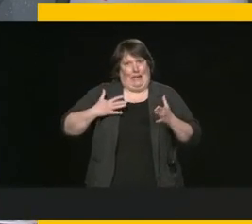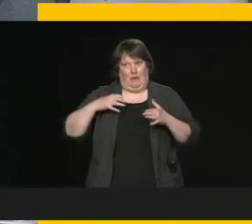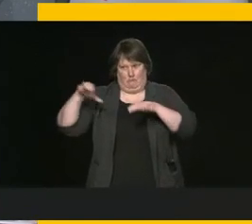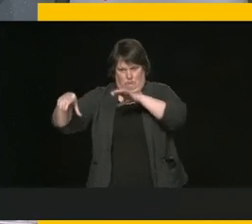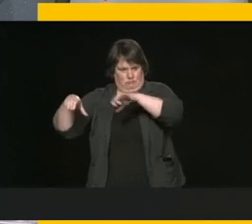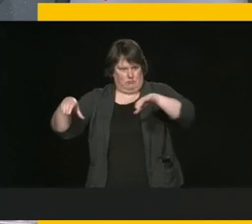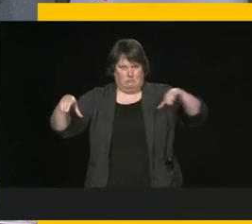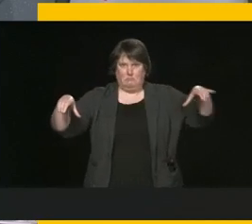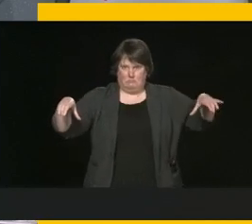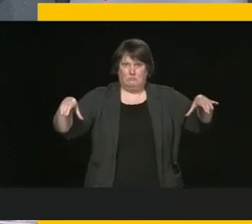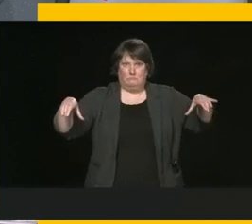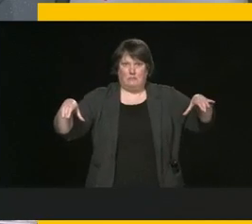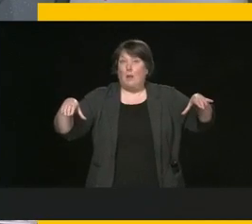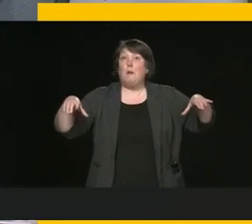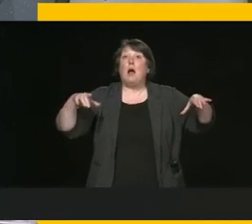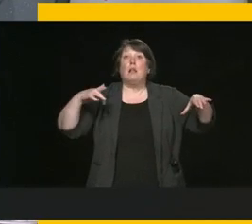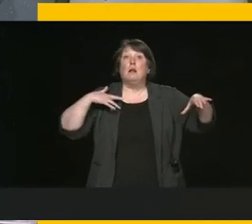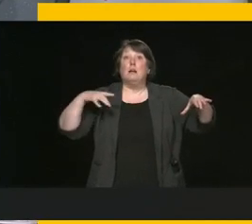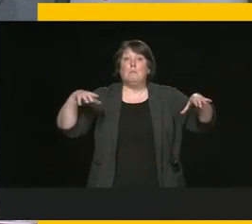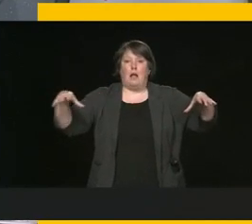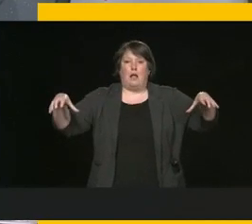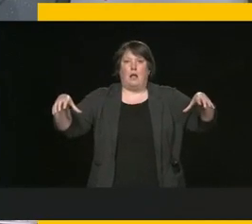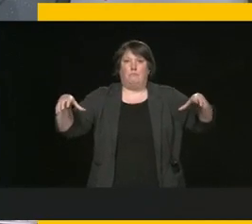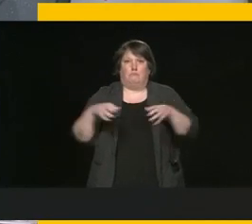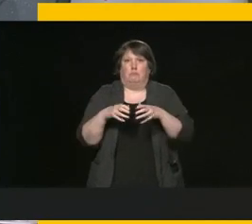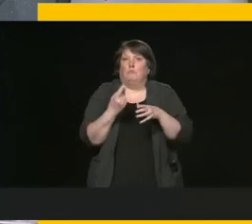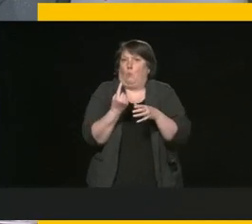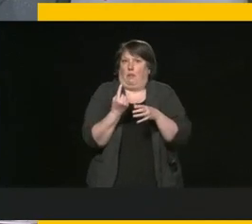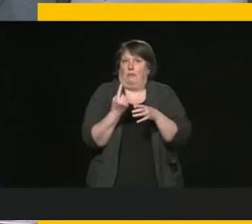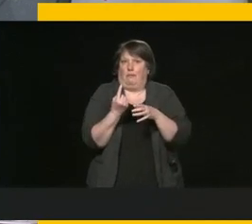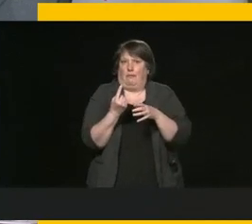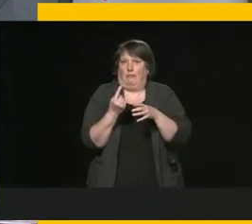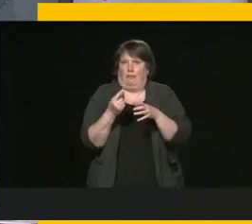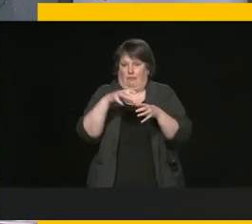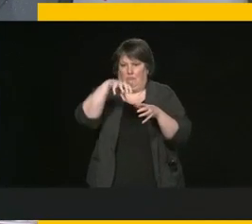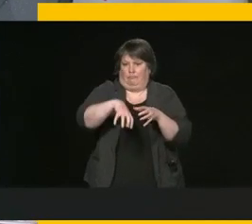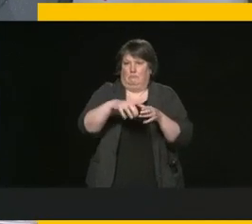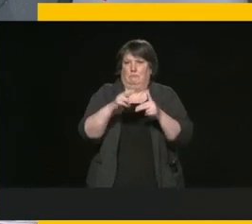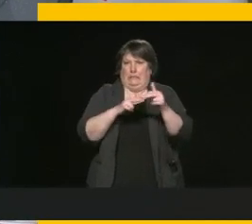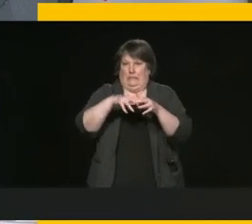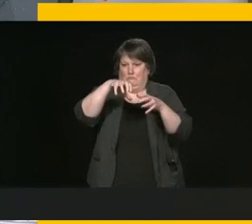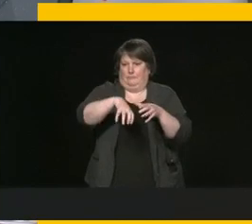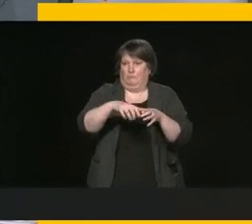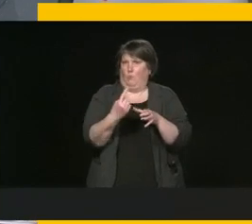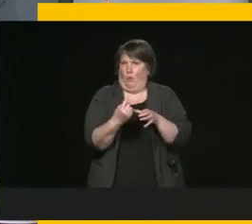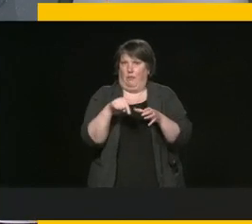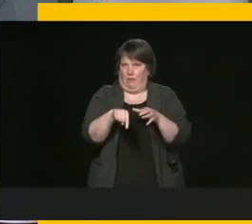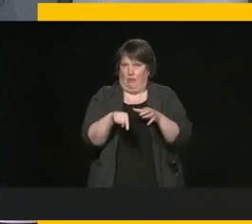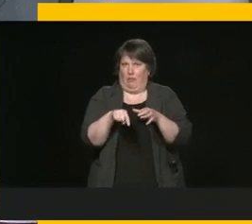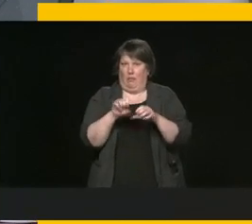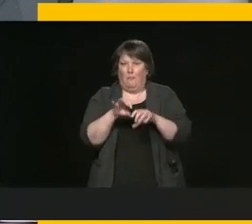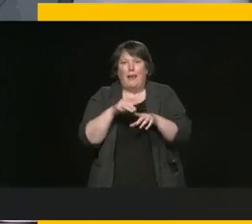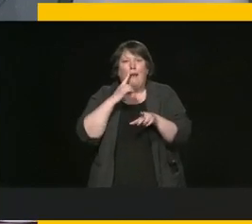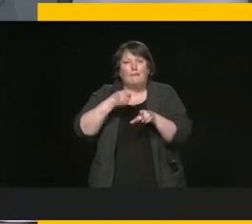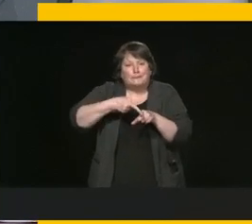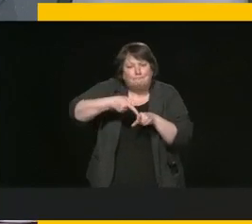AND THOSE ARE VERY SPECIALIZED AND IT'S HELD IN ONE SINGLE